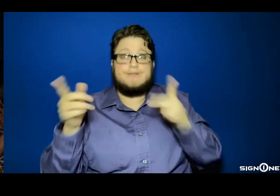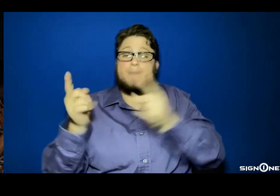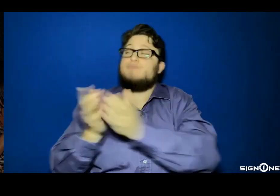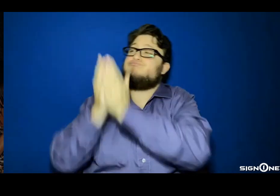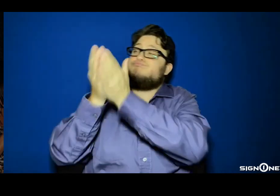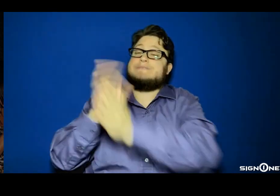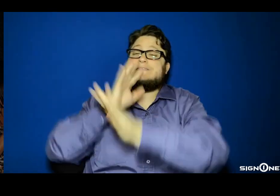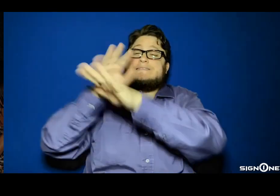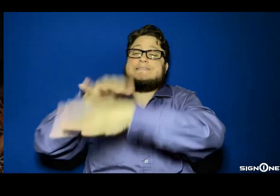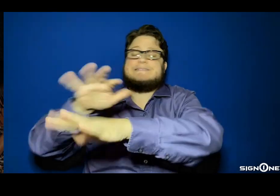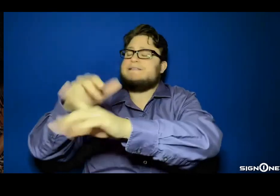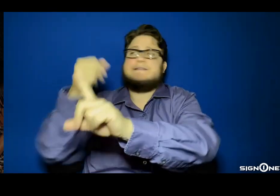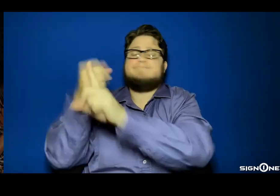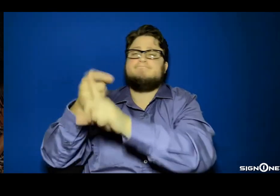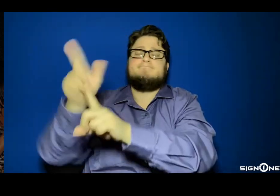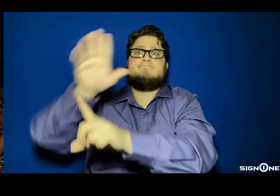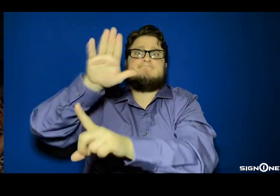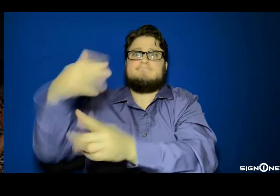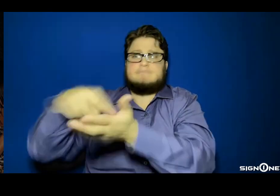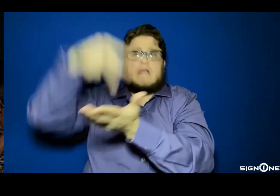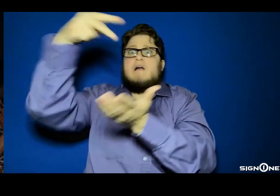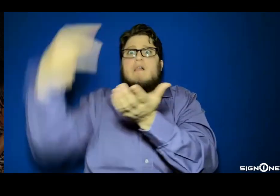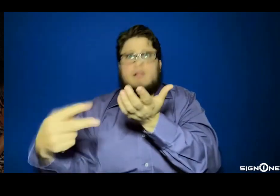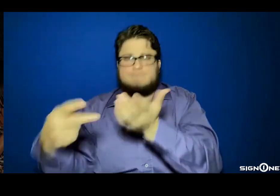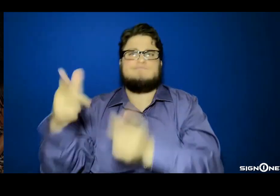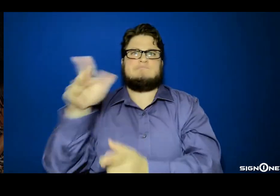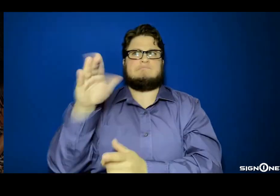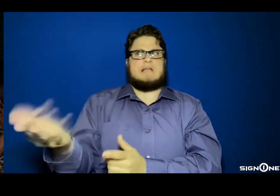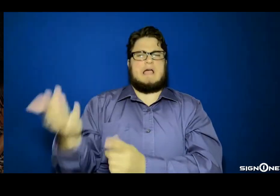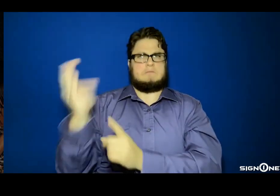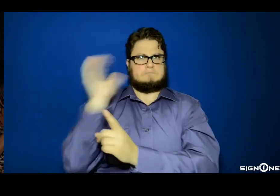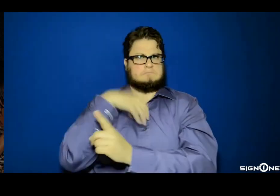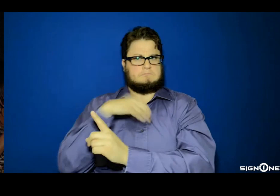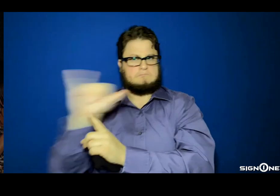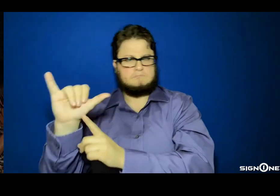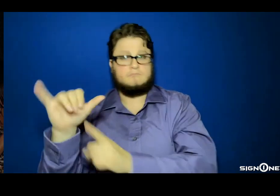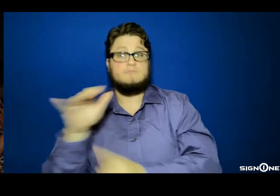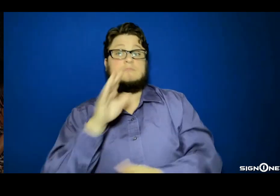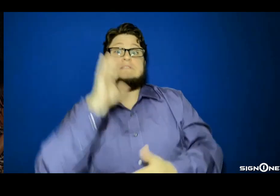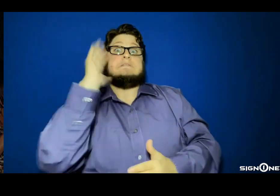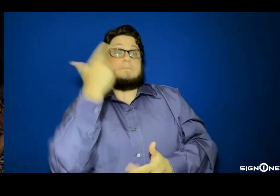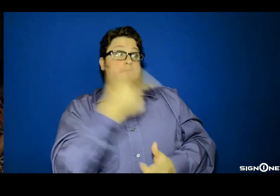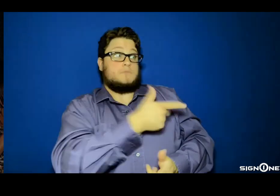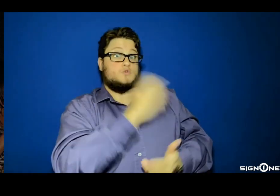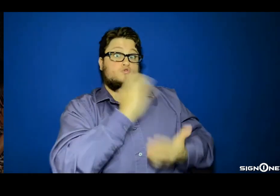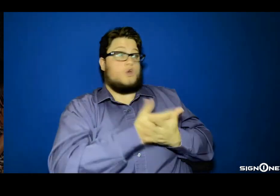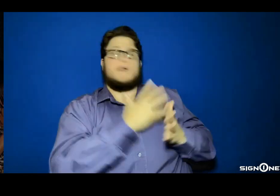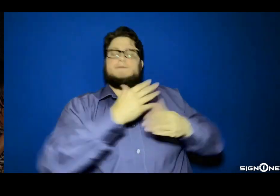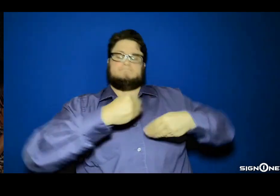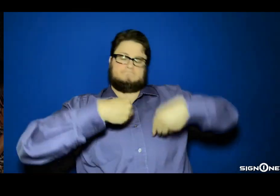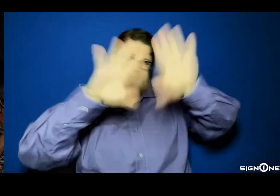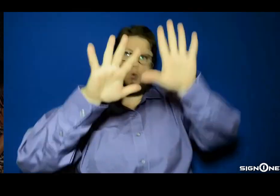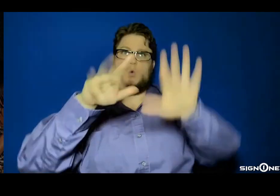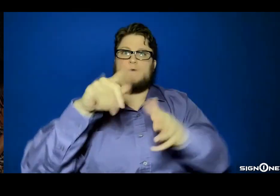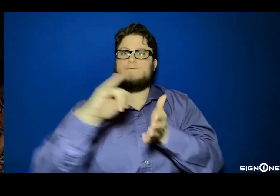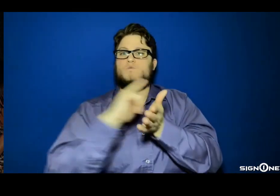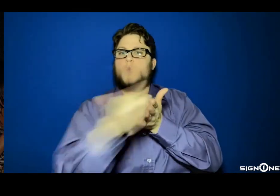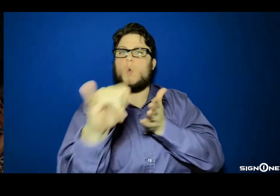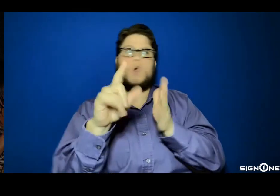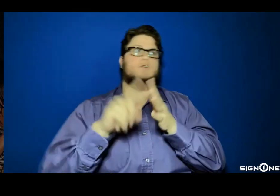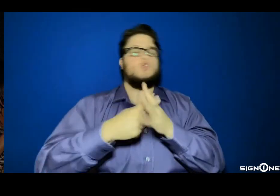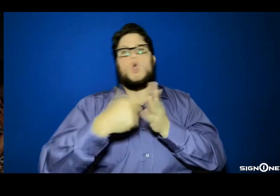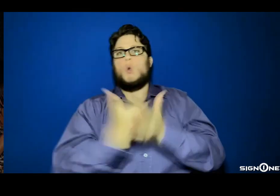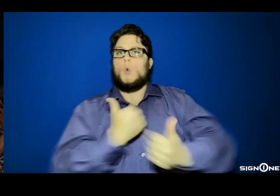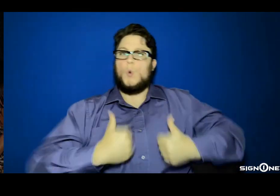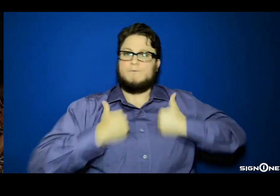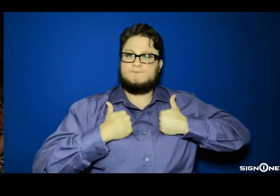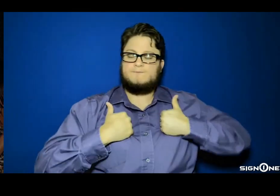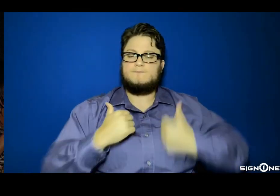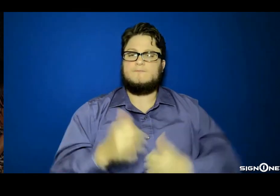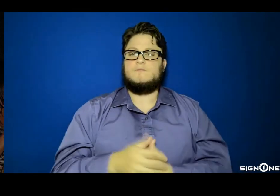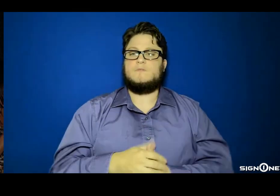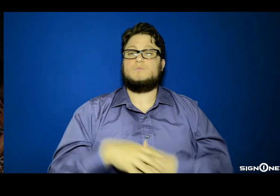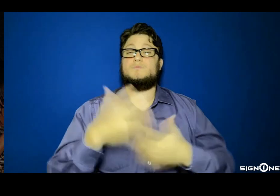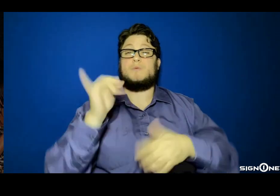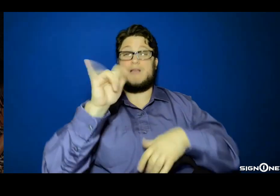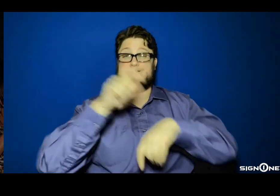in his daughter's honor - Maxwell reportedly moved to New York to start a new life.